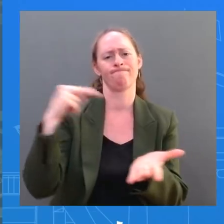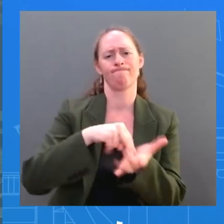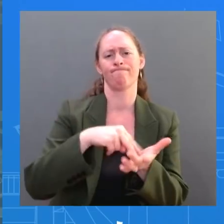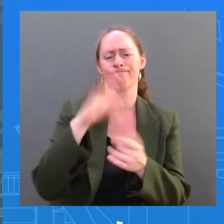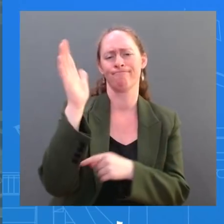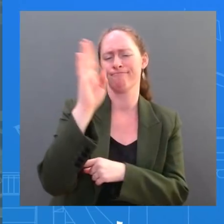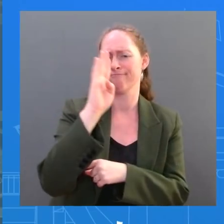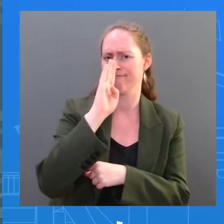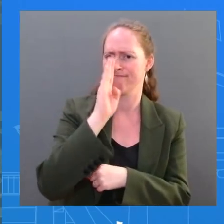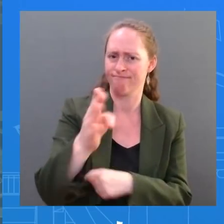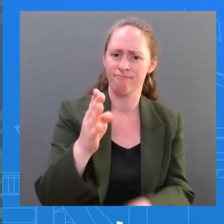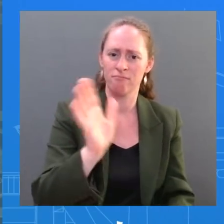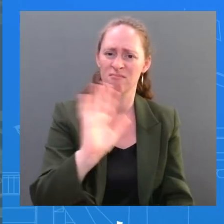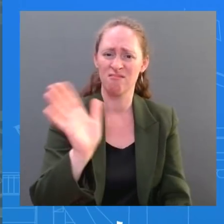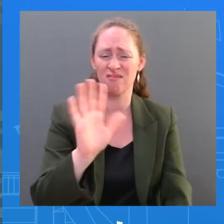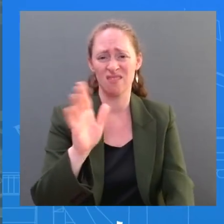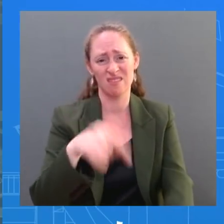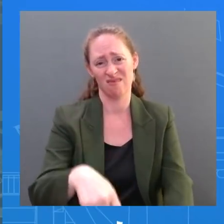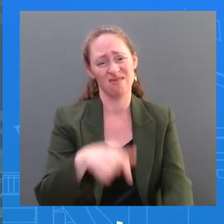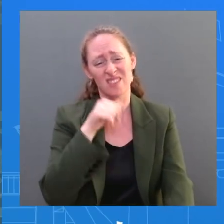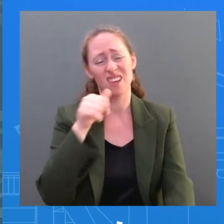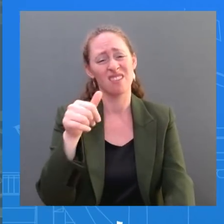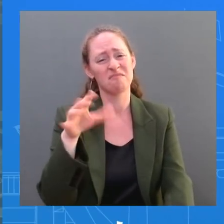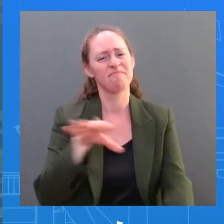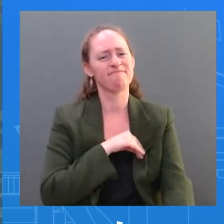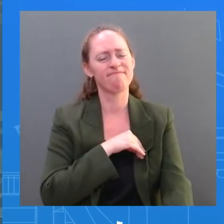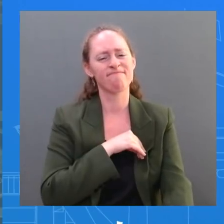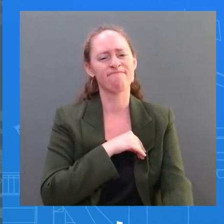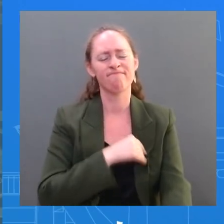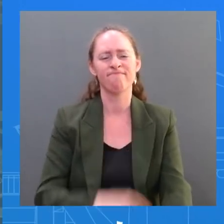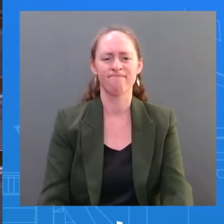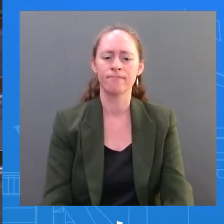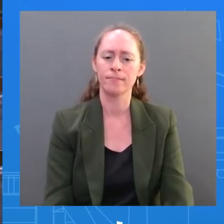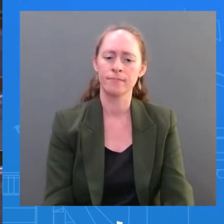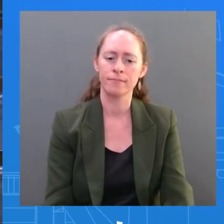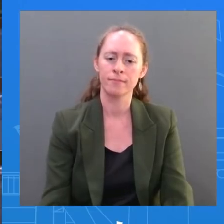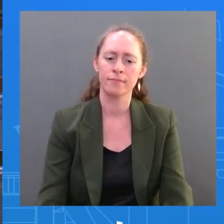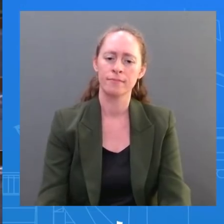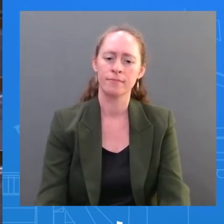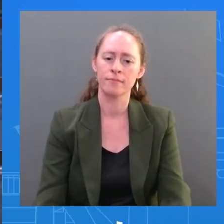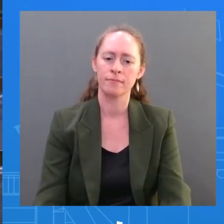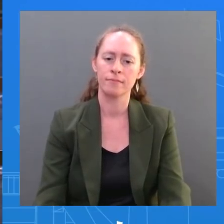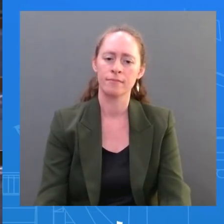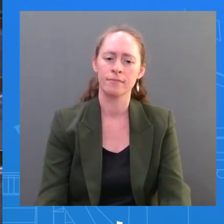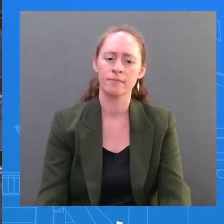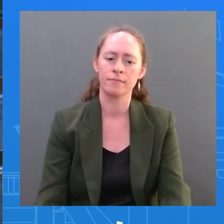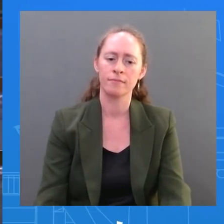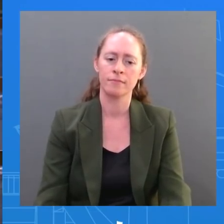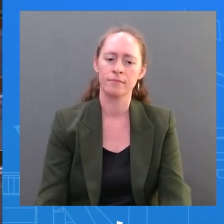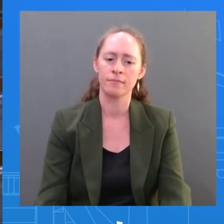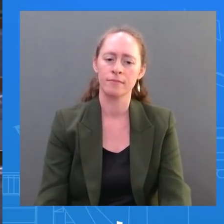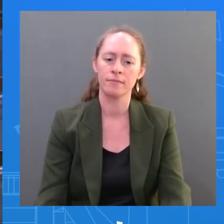The Press: And just a very, very quick follow-up. I asked on Tuesday about the releases from the Strategic Petroleum Reserve.